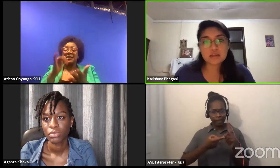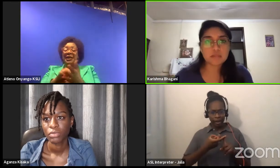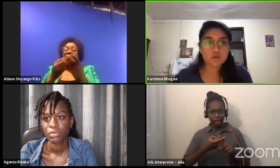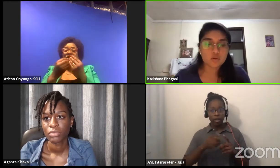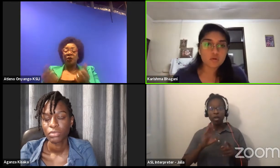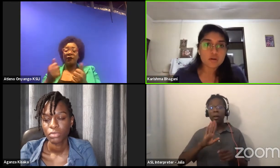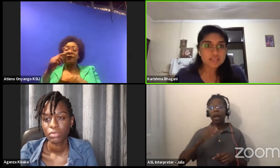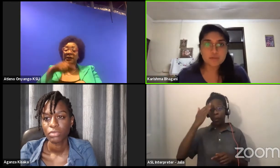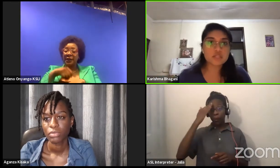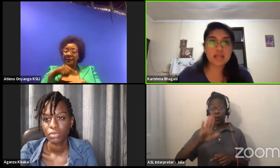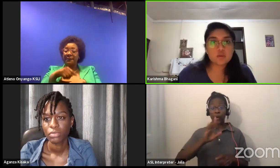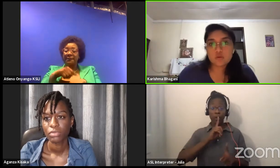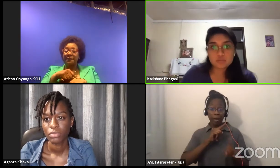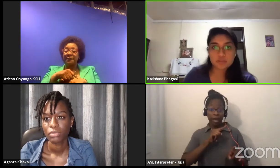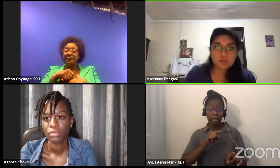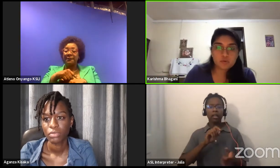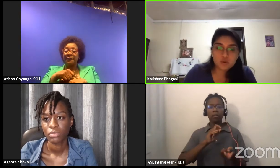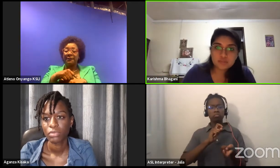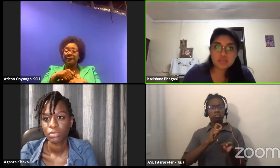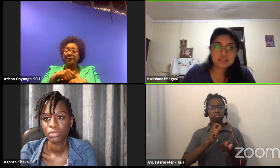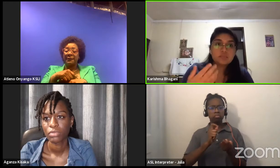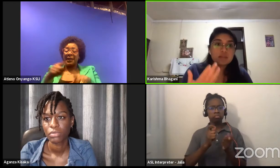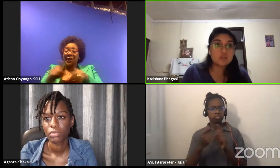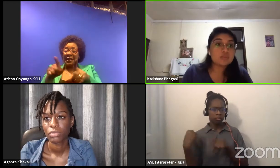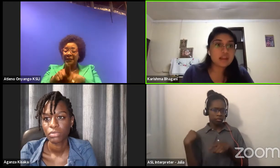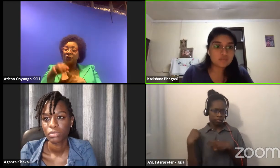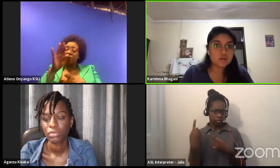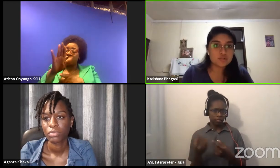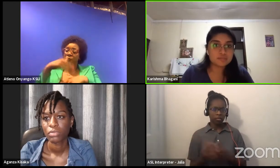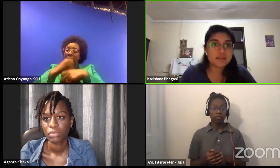I mean, especially like your response by producing, it's something new that I've heard you speak